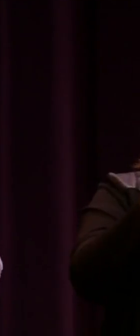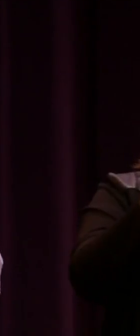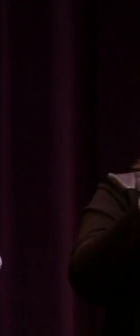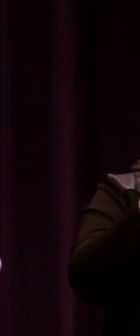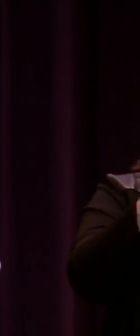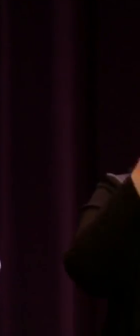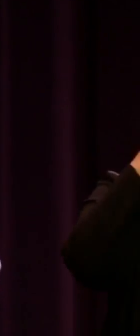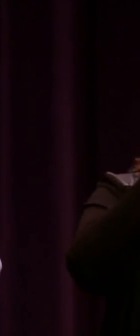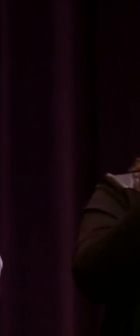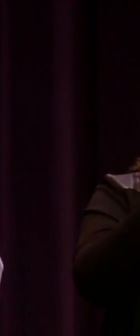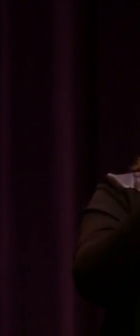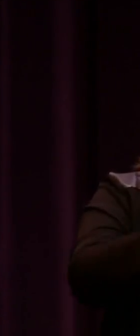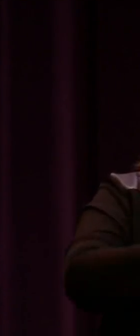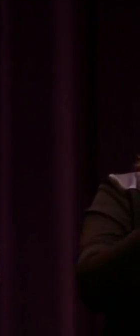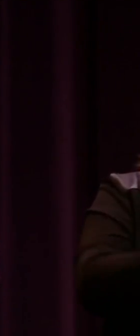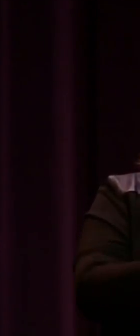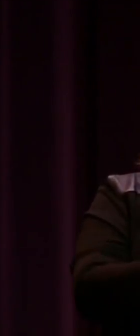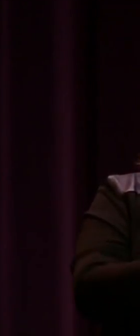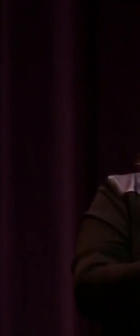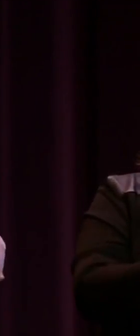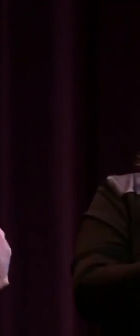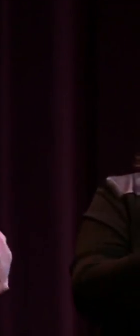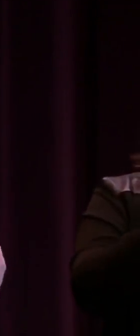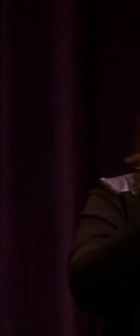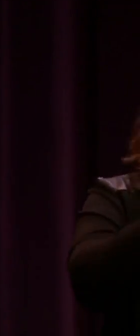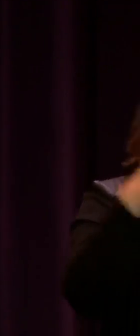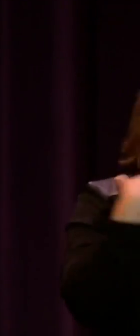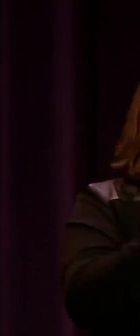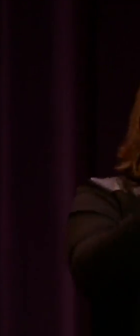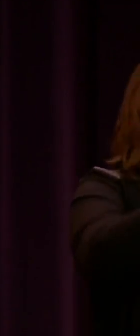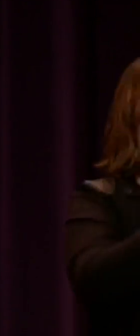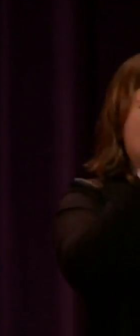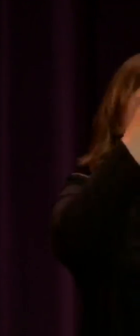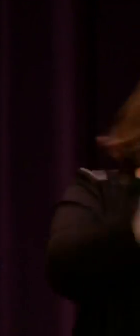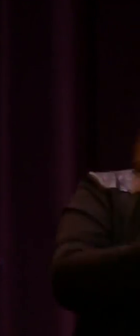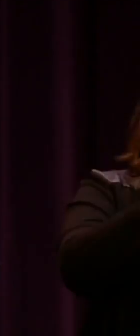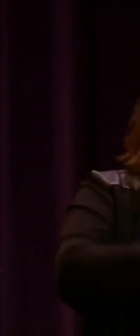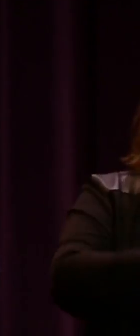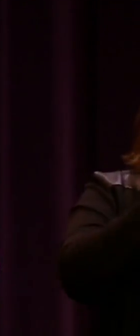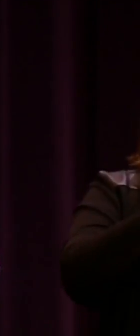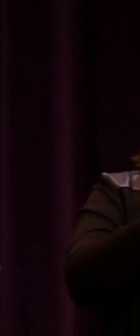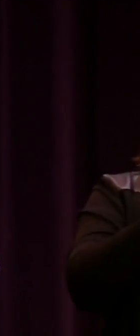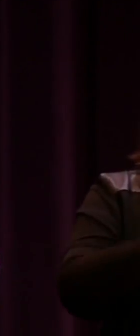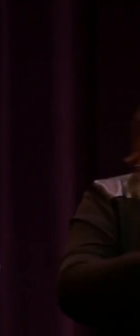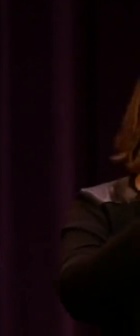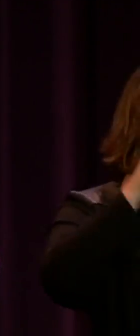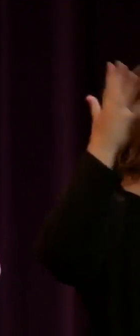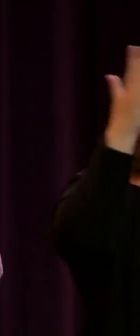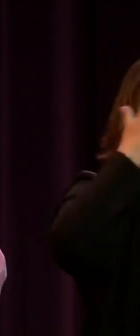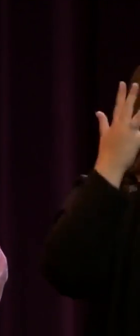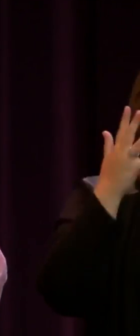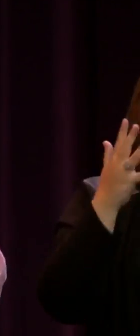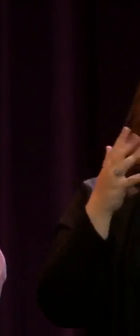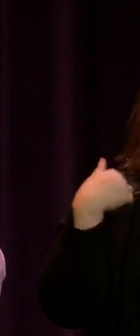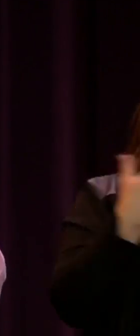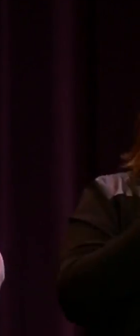KEPT ON TALKING ABOUT WE'VE GOT 2/3 OF THE VOTE. AND PEOPLE START CHEERING. WE LOST.